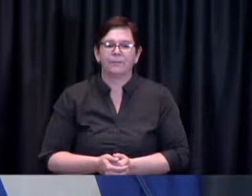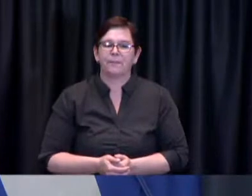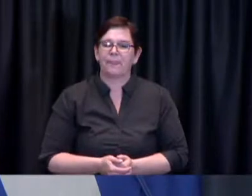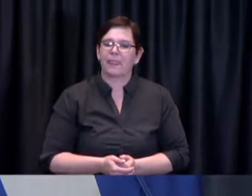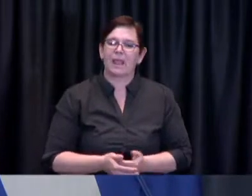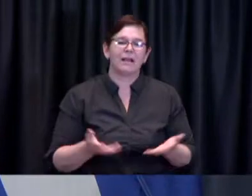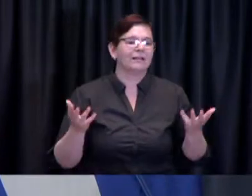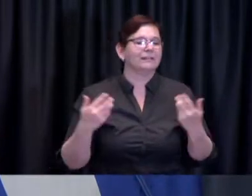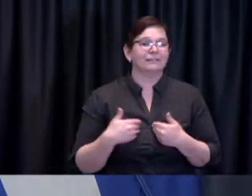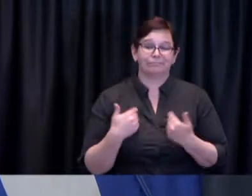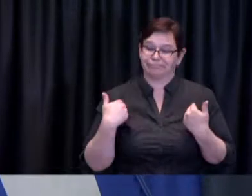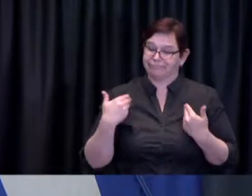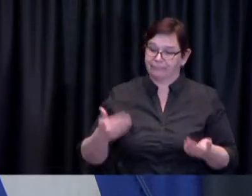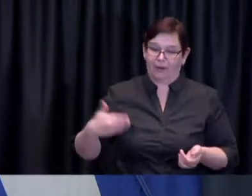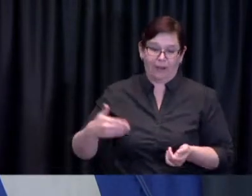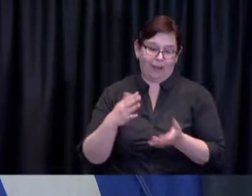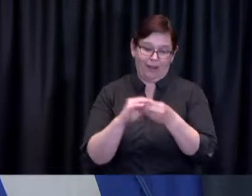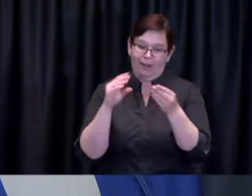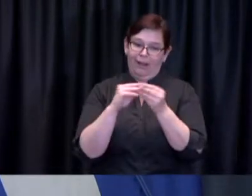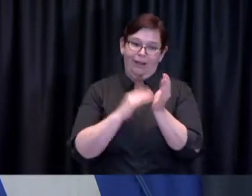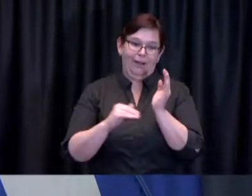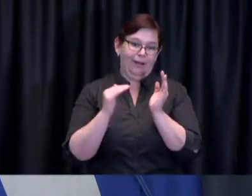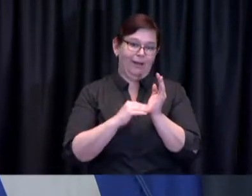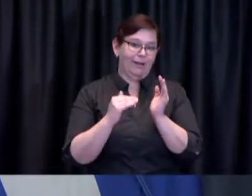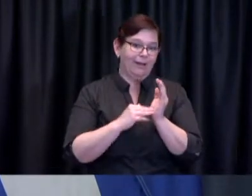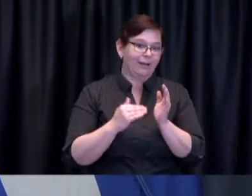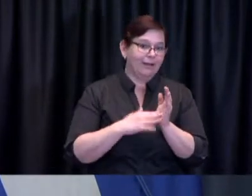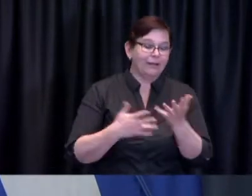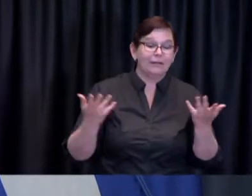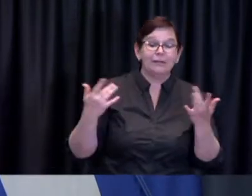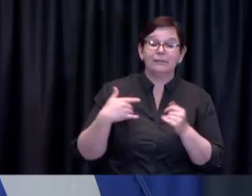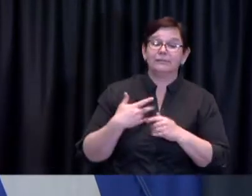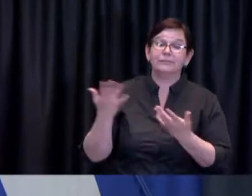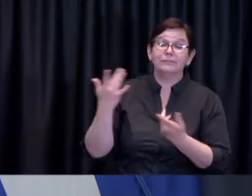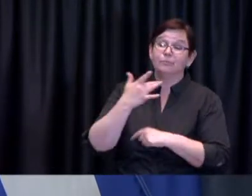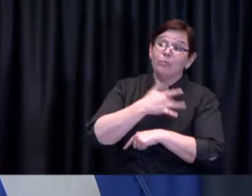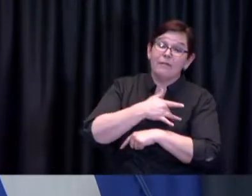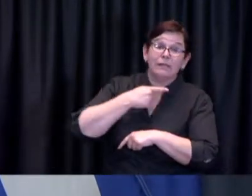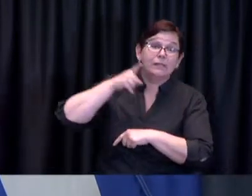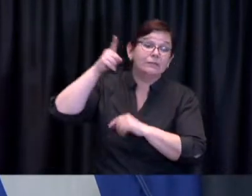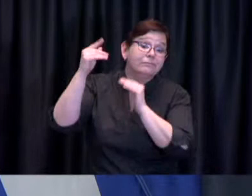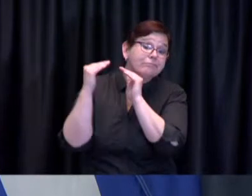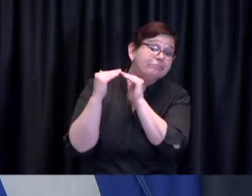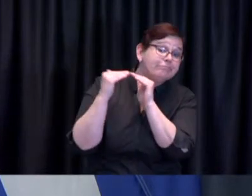we are in regular conversation with our provincial counterparts and this has been the case throughout